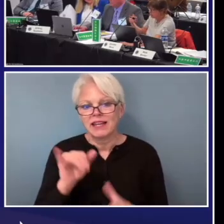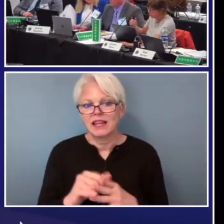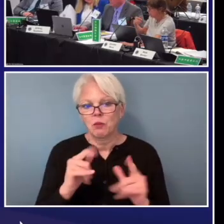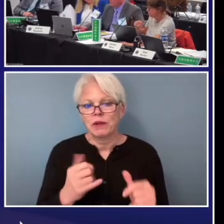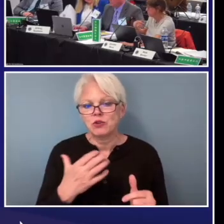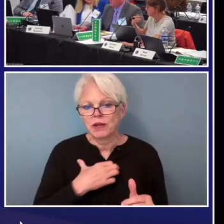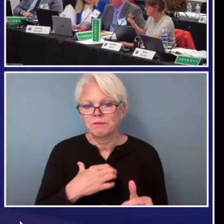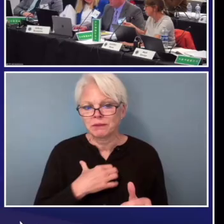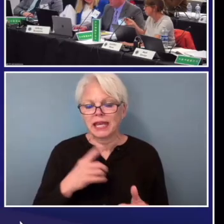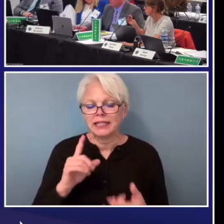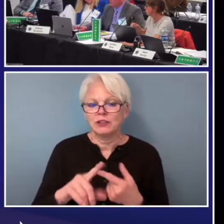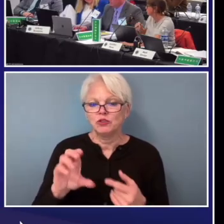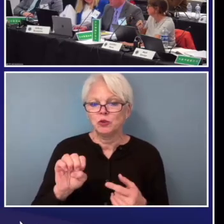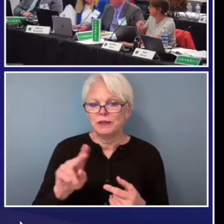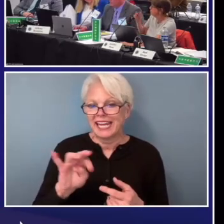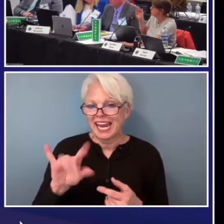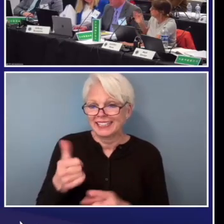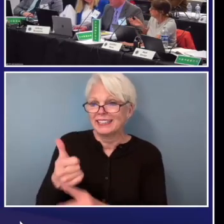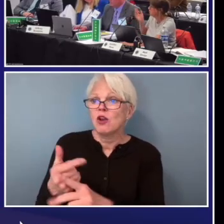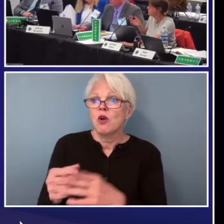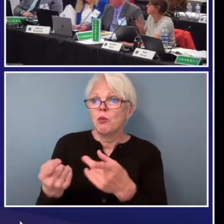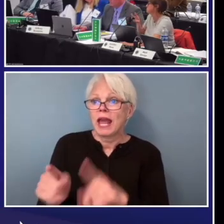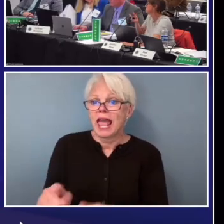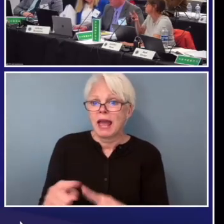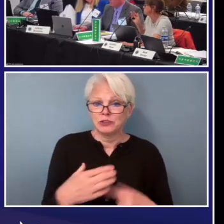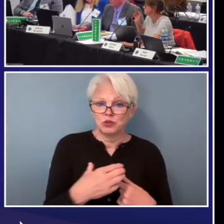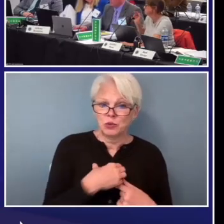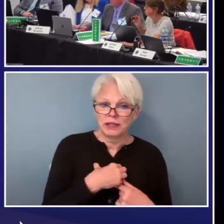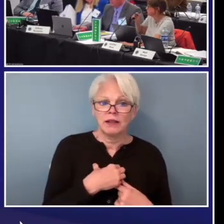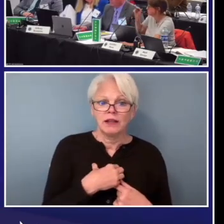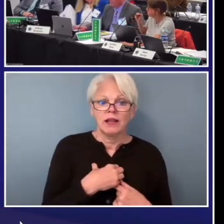to the entity itself, what happens to the complaint is always sort of a question mark.